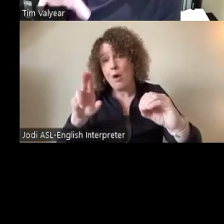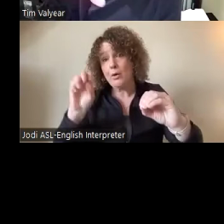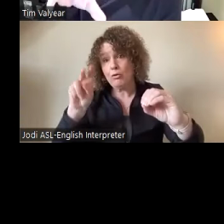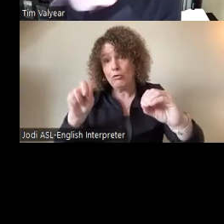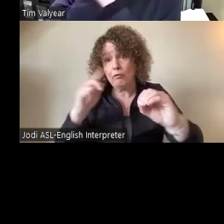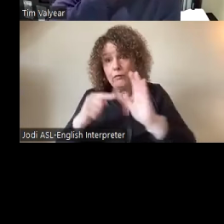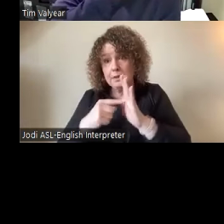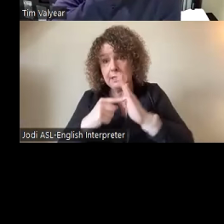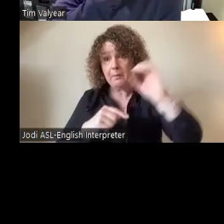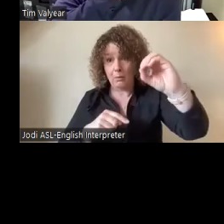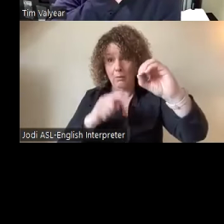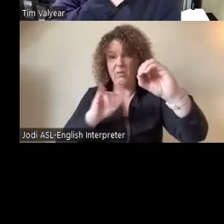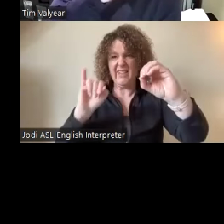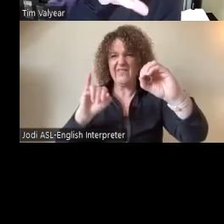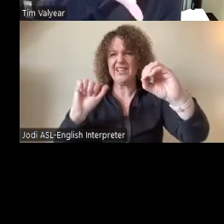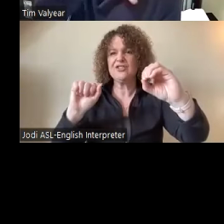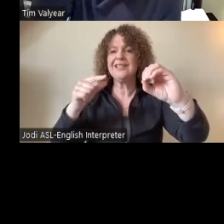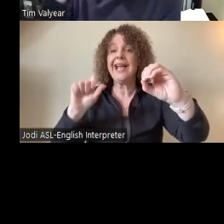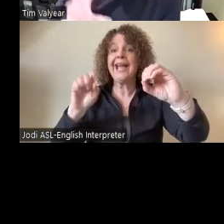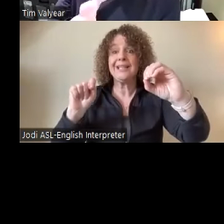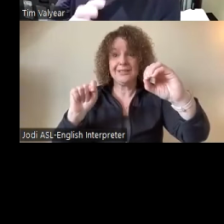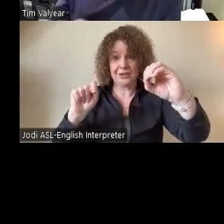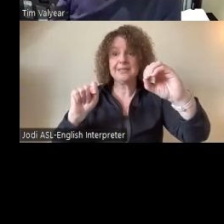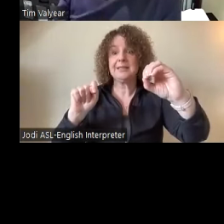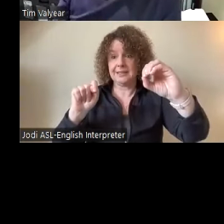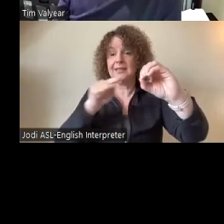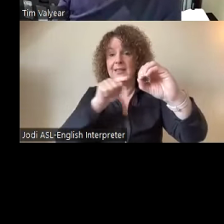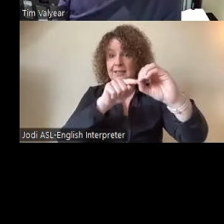those six dots. So let's start at the top with the